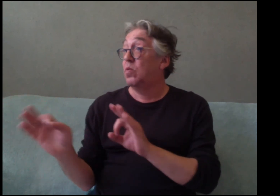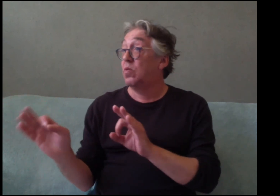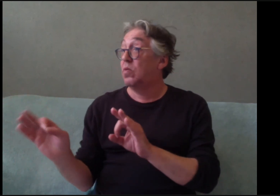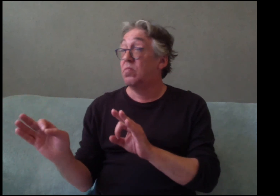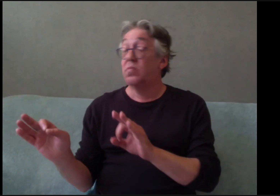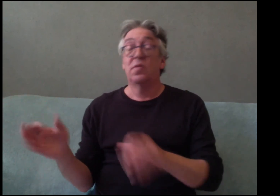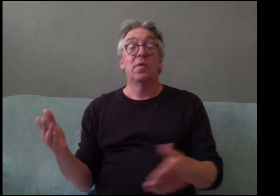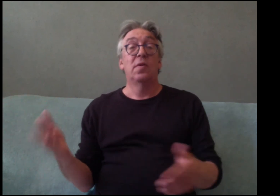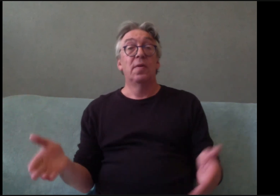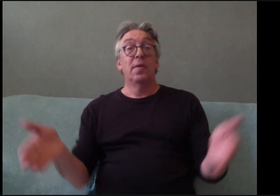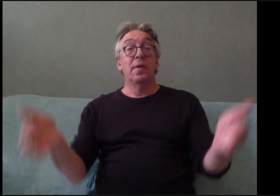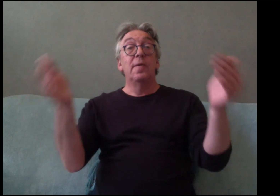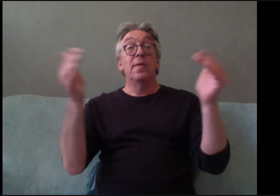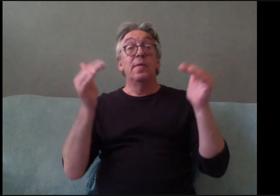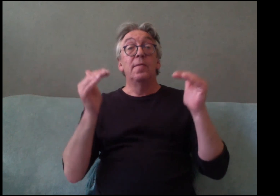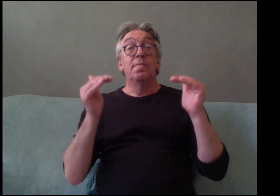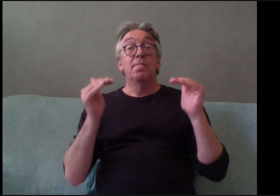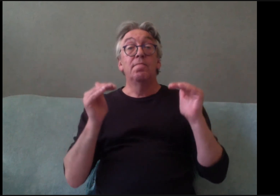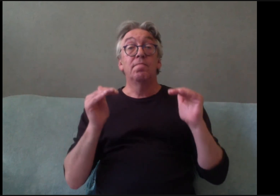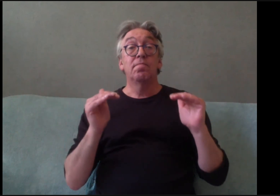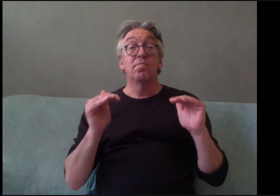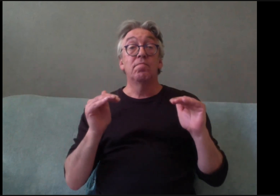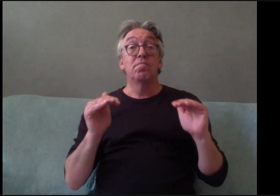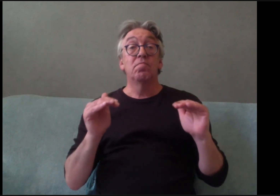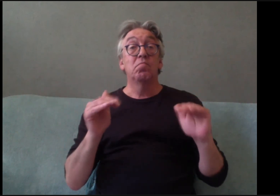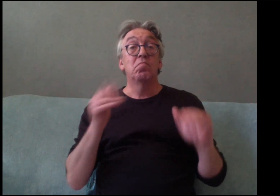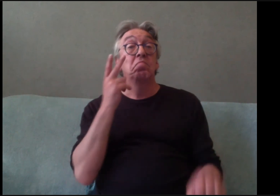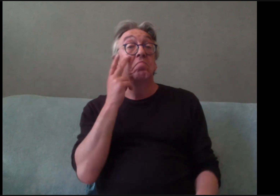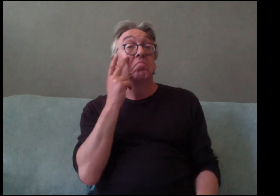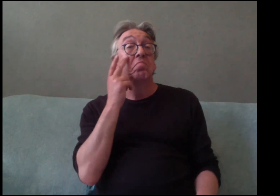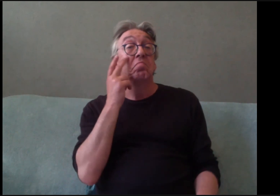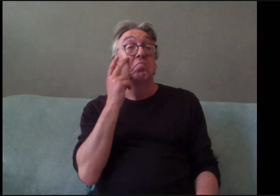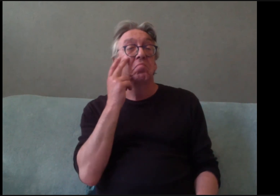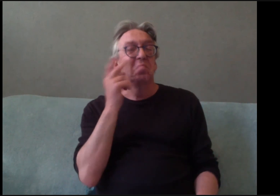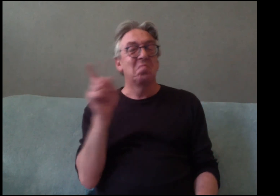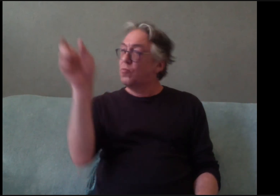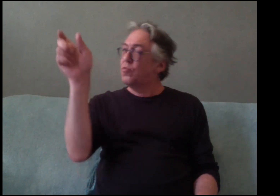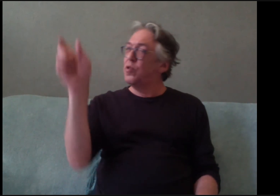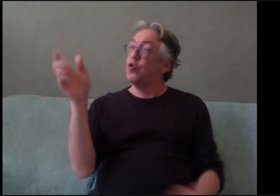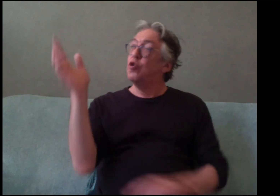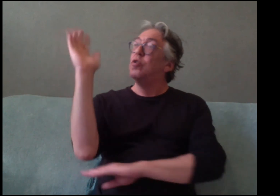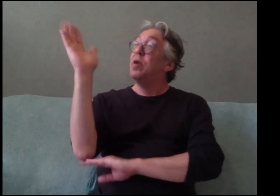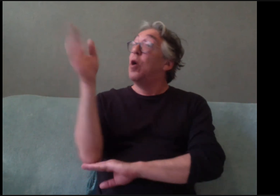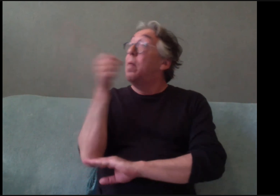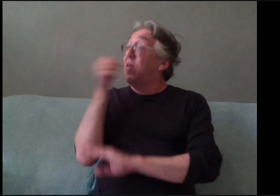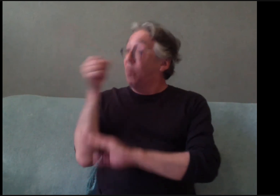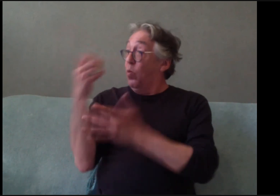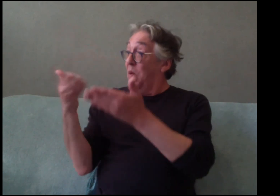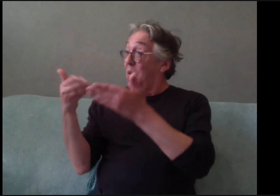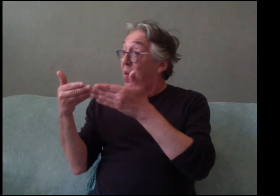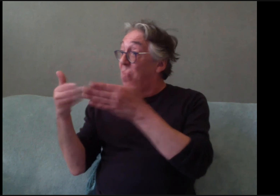We can see if we can make your intervention now. I think you're unmuted, so you have the floor.